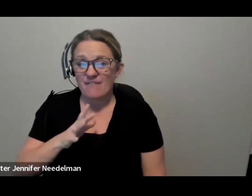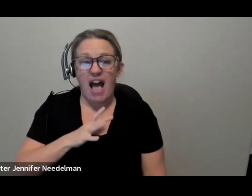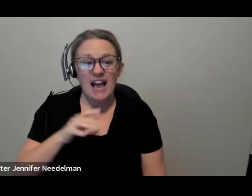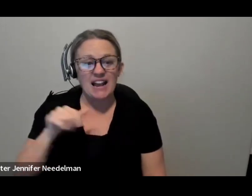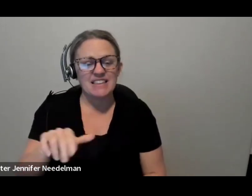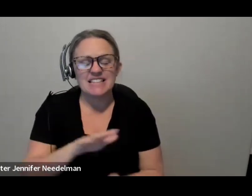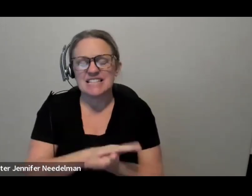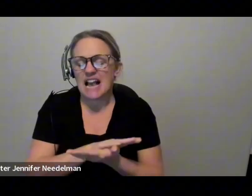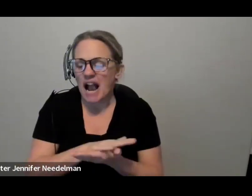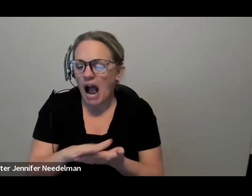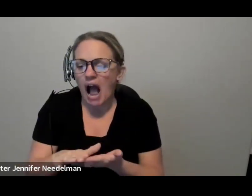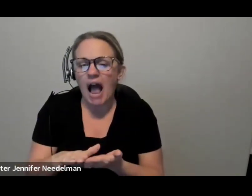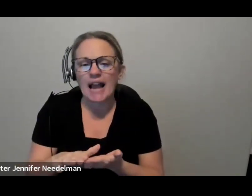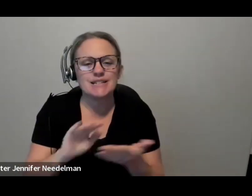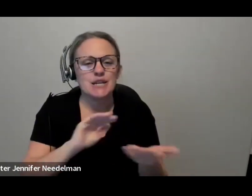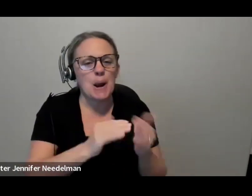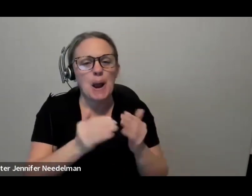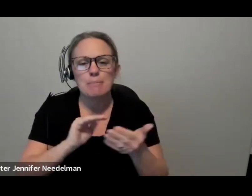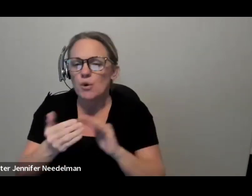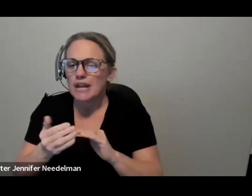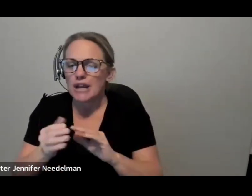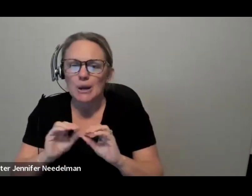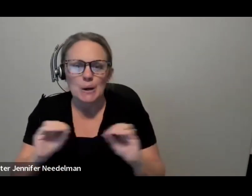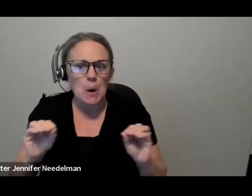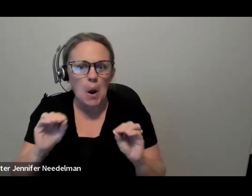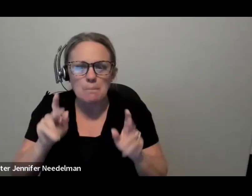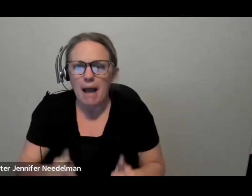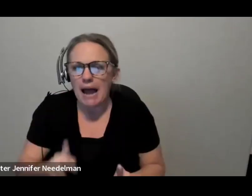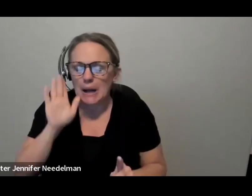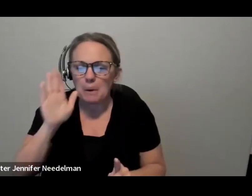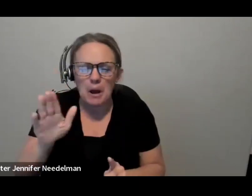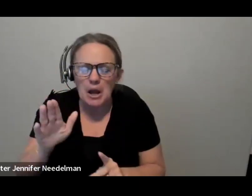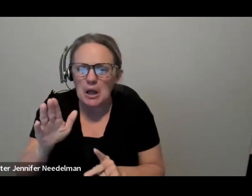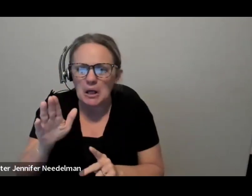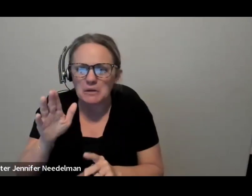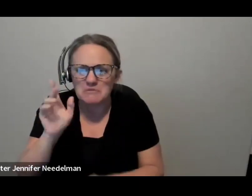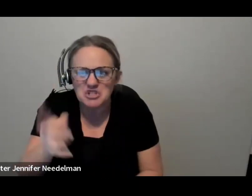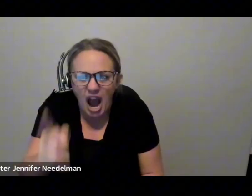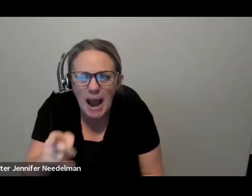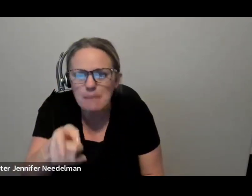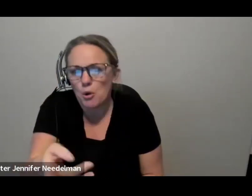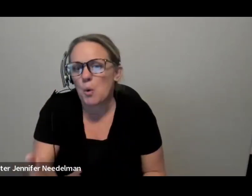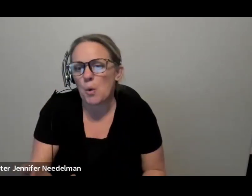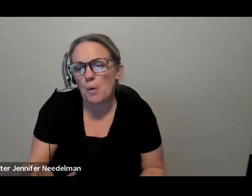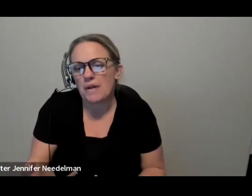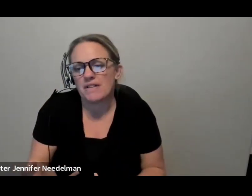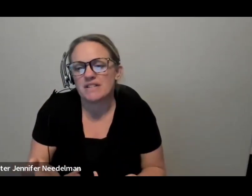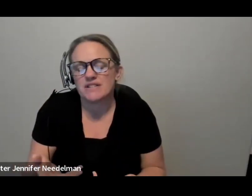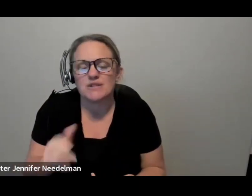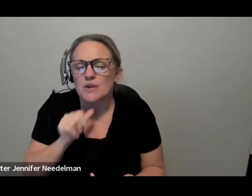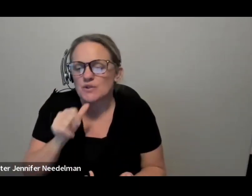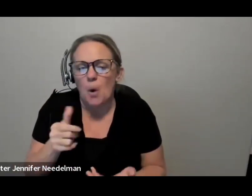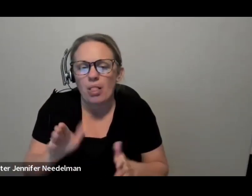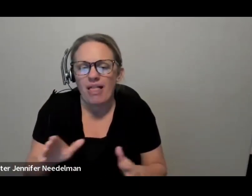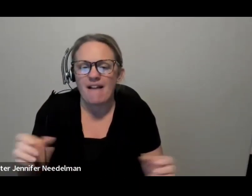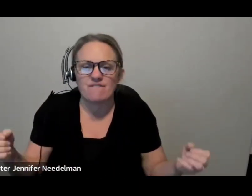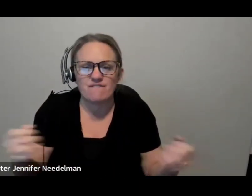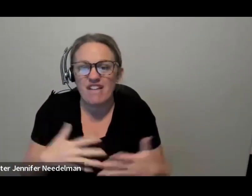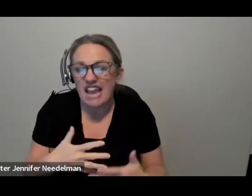No one is gonna shame you for making those mistakes. So please don't let the fear hold you back. And I'm so thankful, honestly, all of you are here